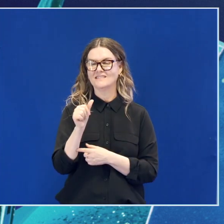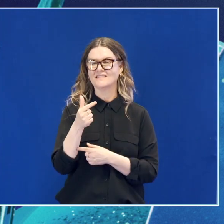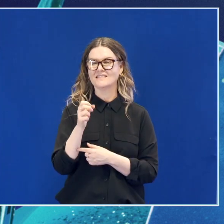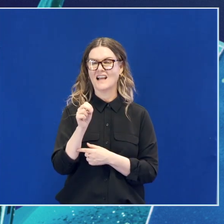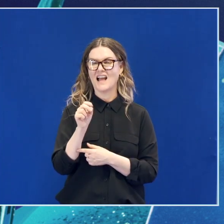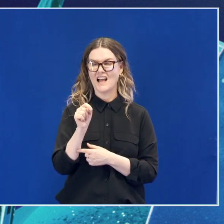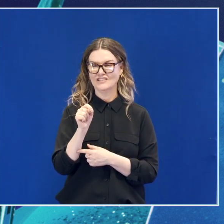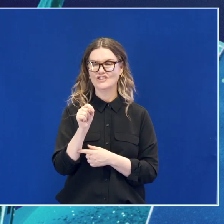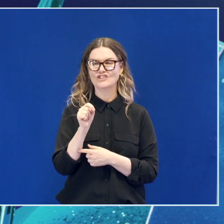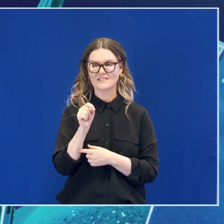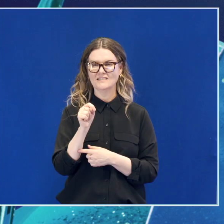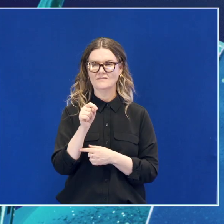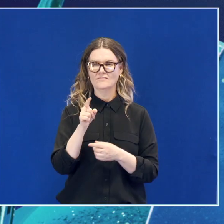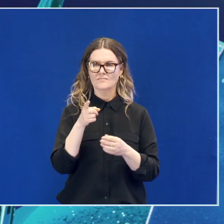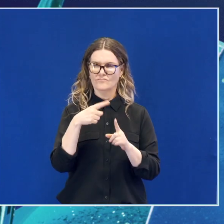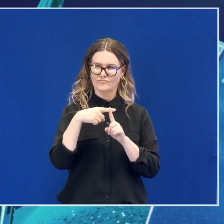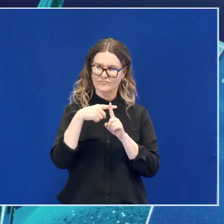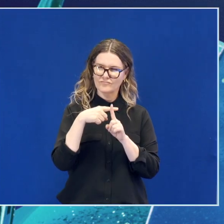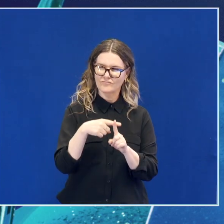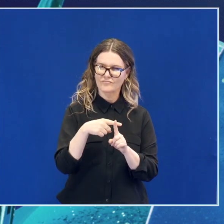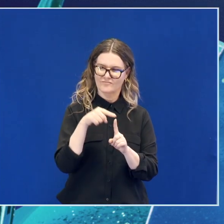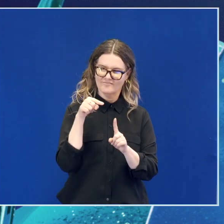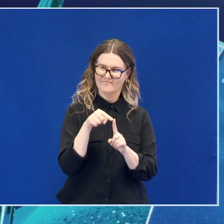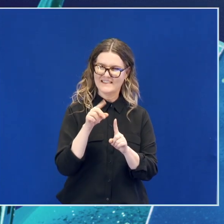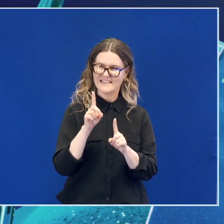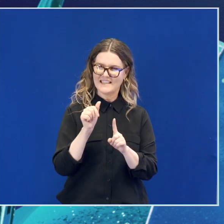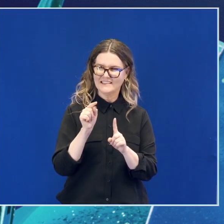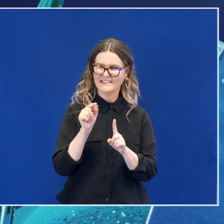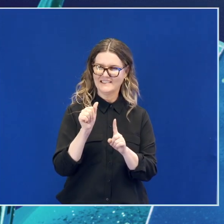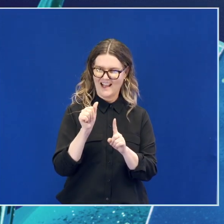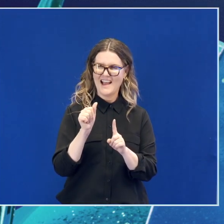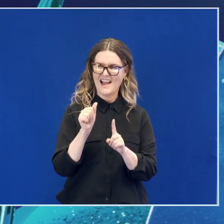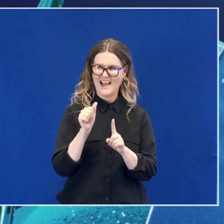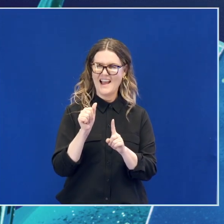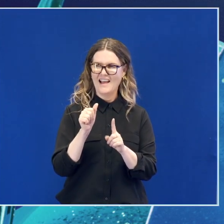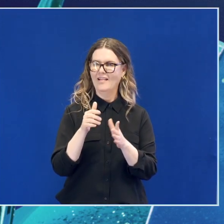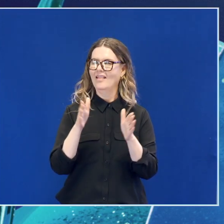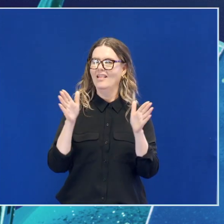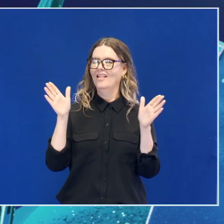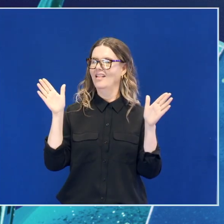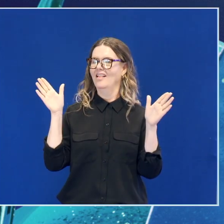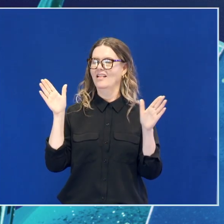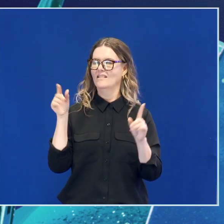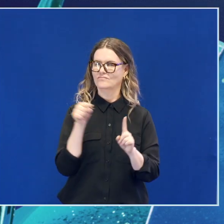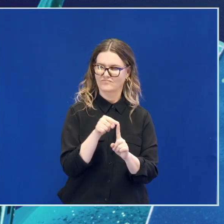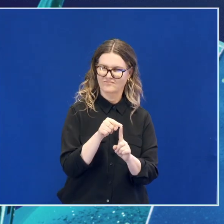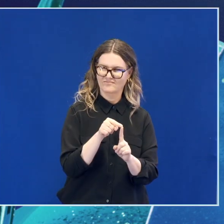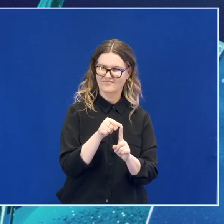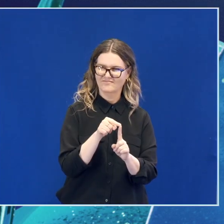to show an agent in just a minute. Also down the left side are agents that are pinned